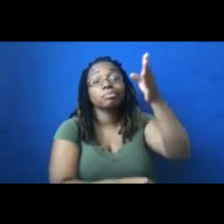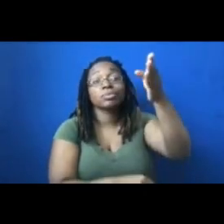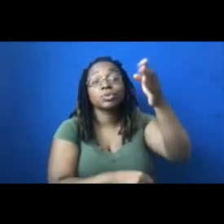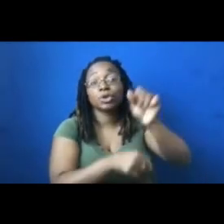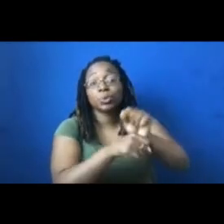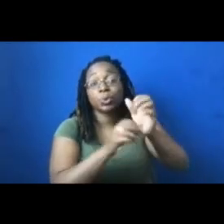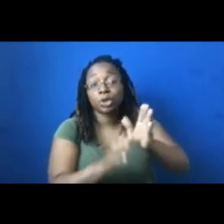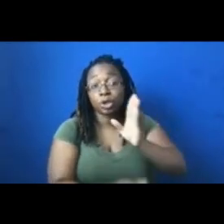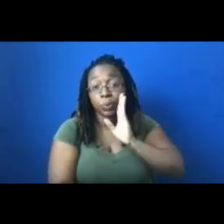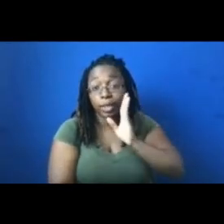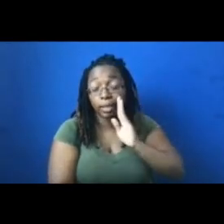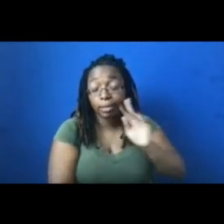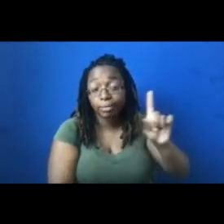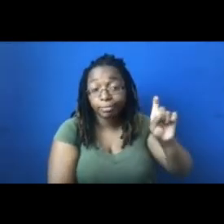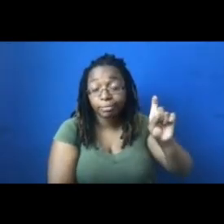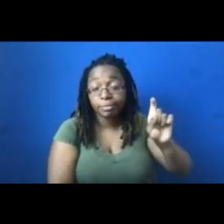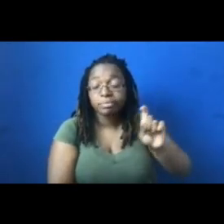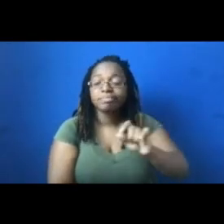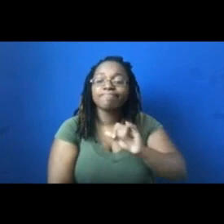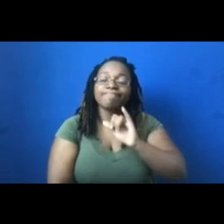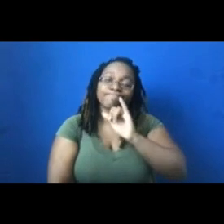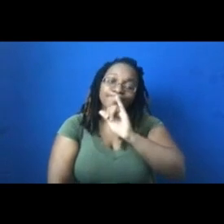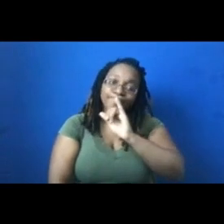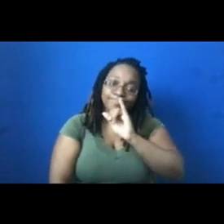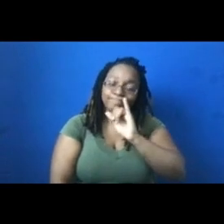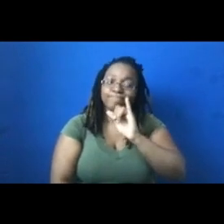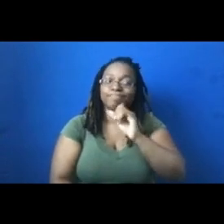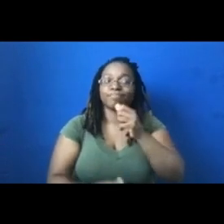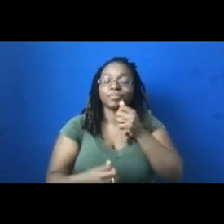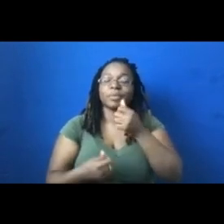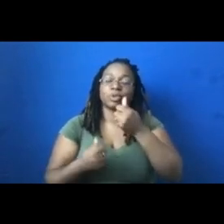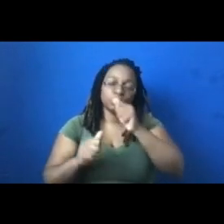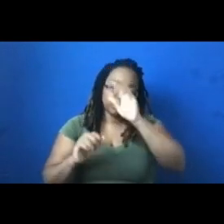Ned Gardiner: Certainly focusing on those who are not working, is